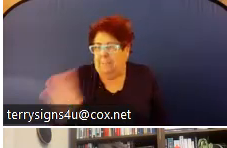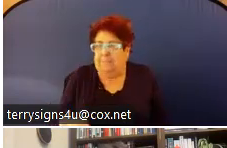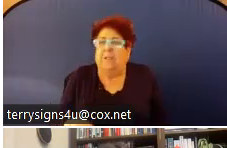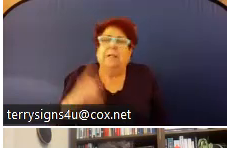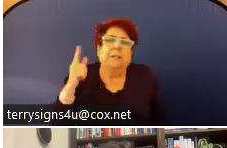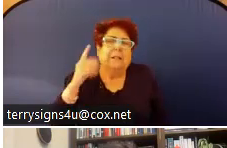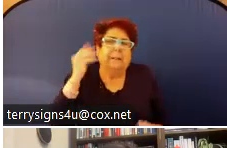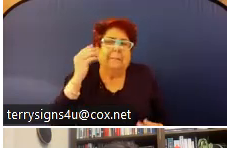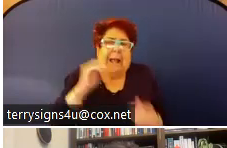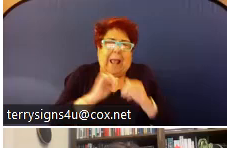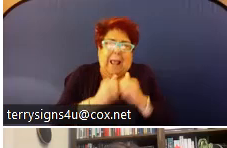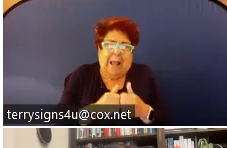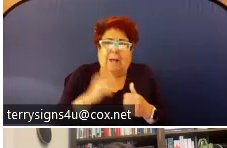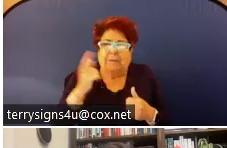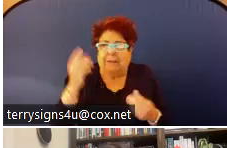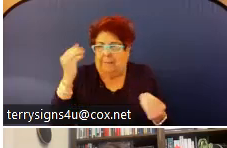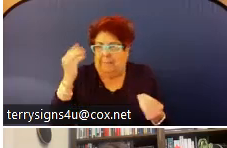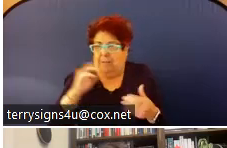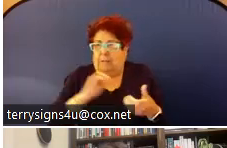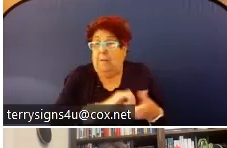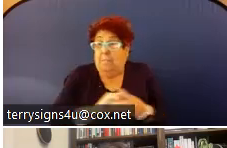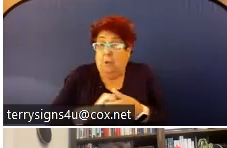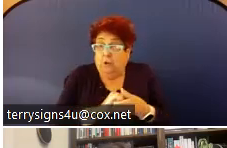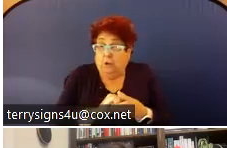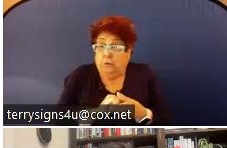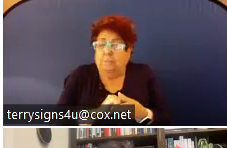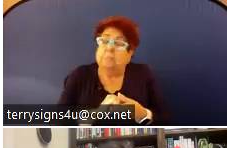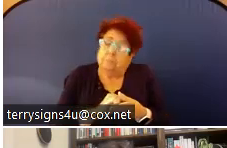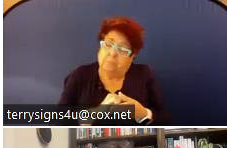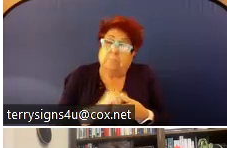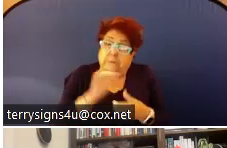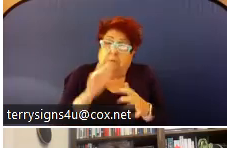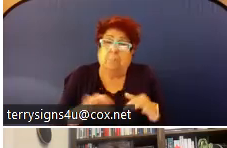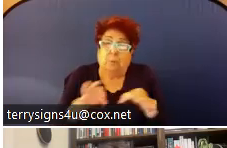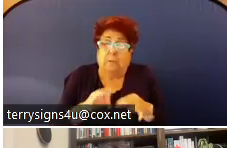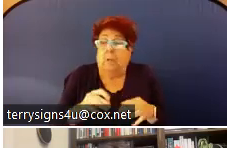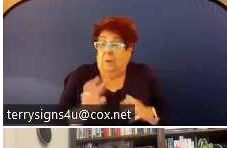in a lot of ways... And then readiness. And my philosophy is that I do not chase